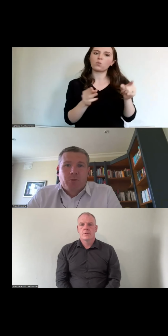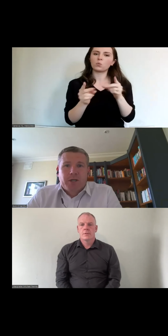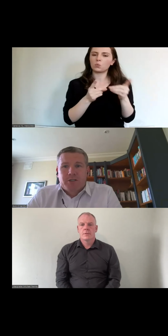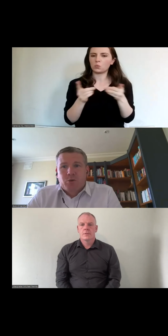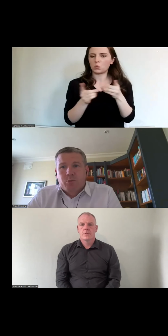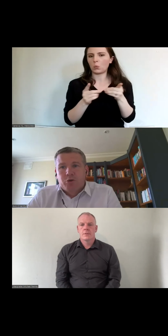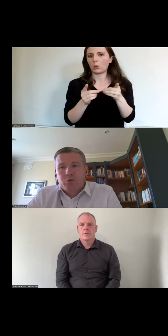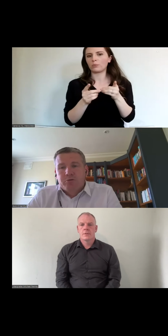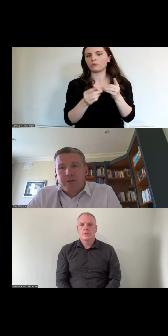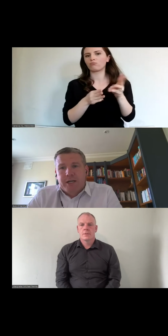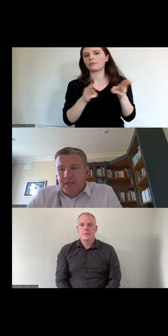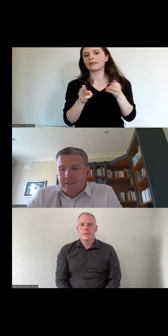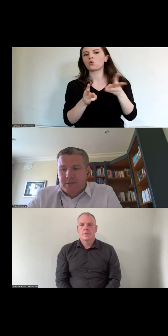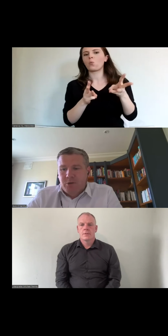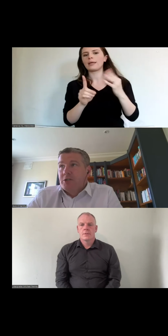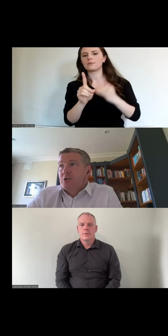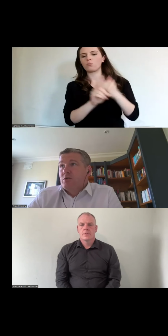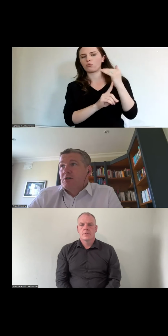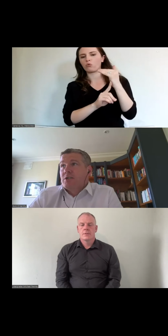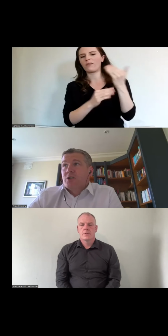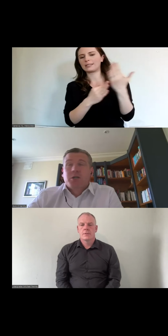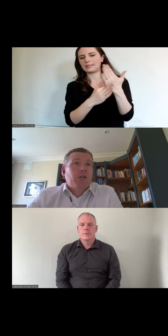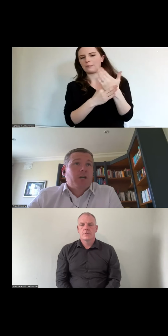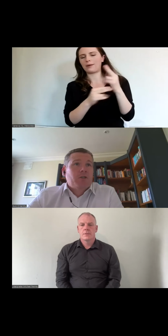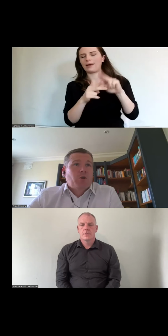or some of the ways to improve accessibility and Universal Design.